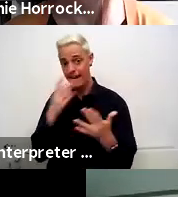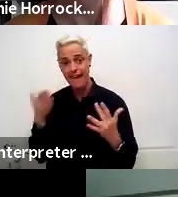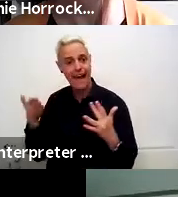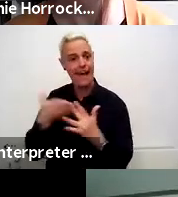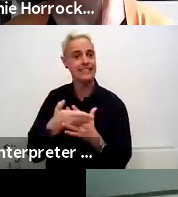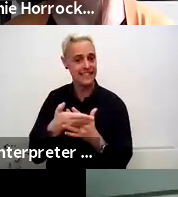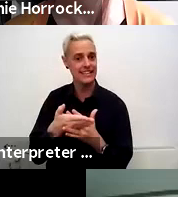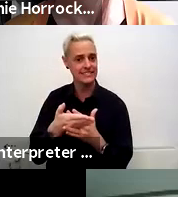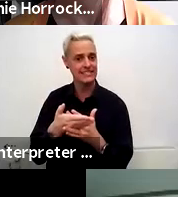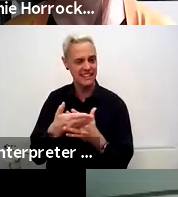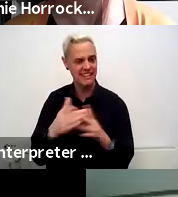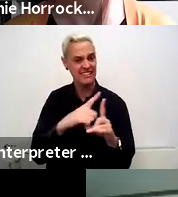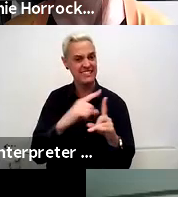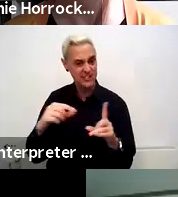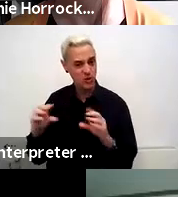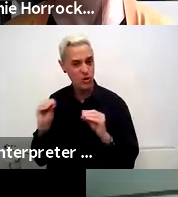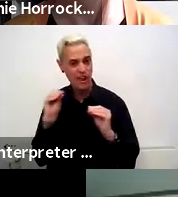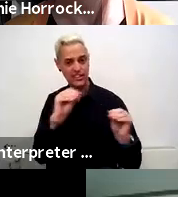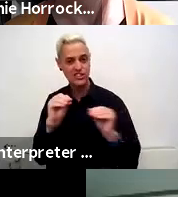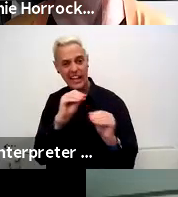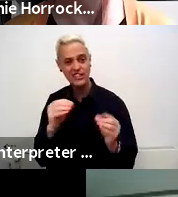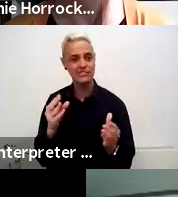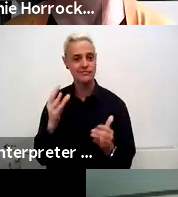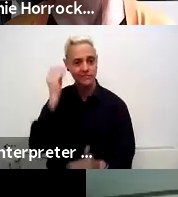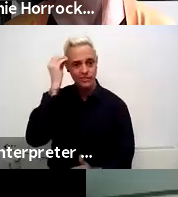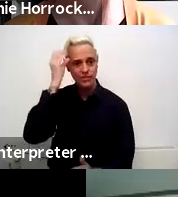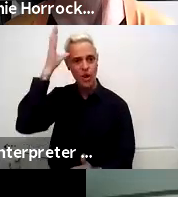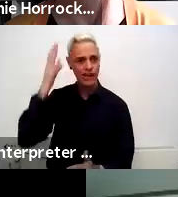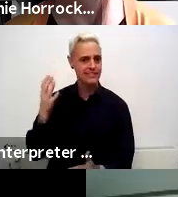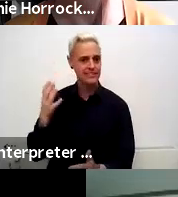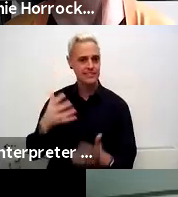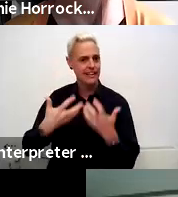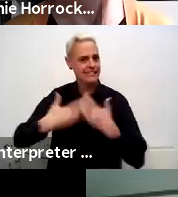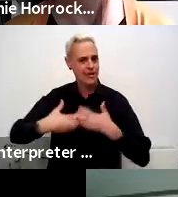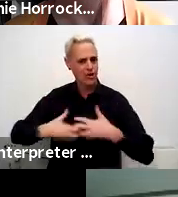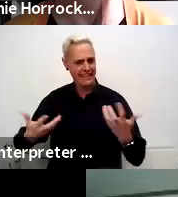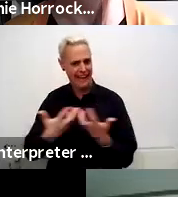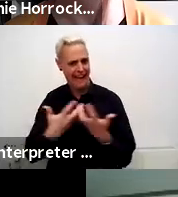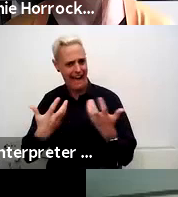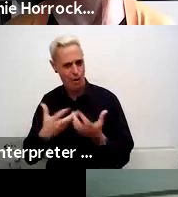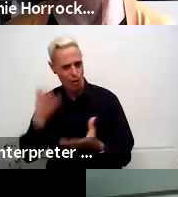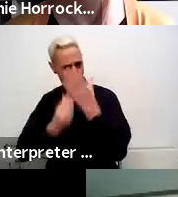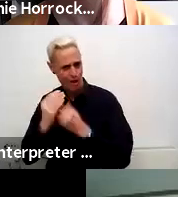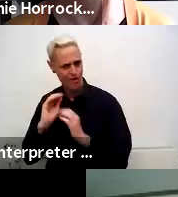to access digital education knowledge tech know how.